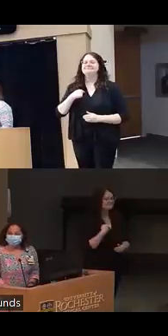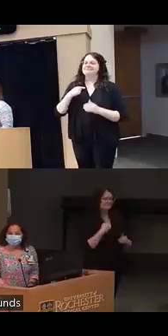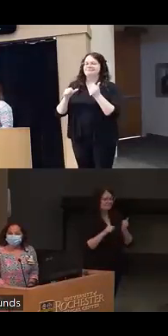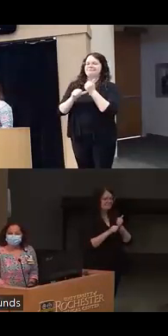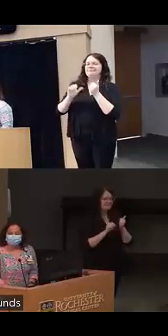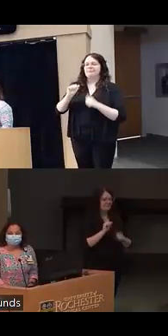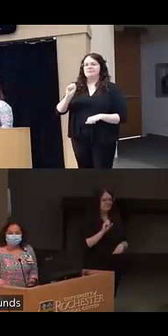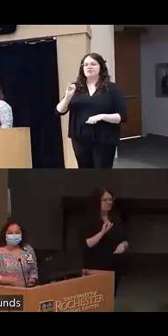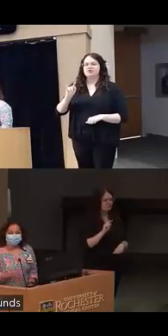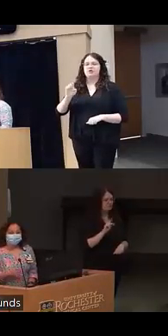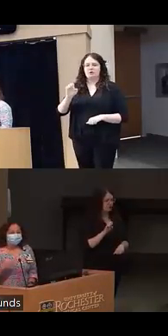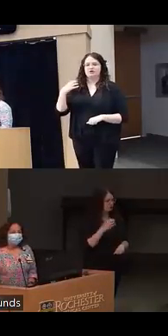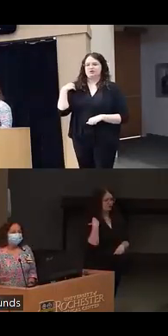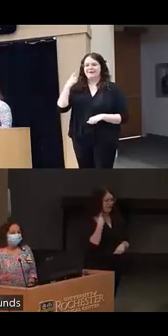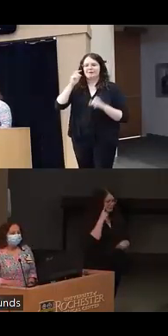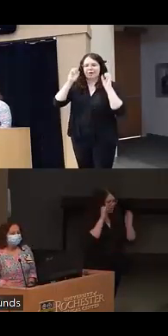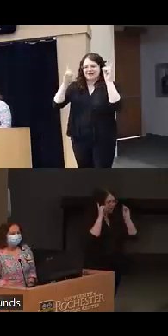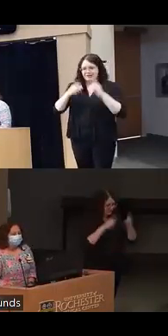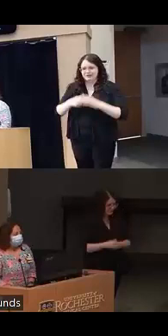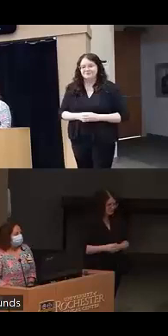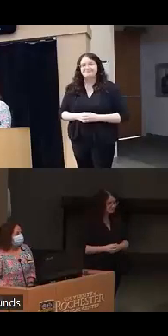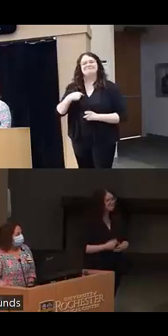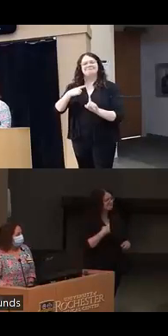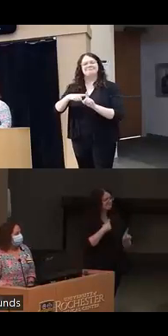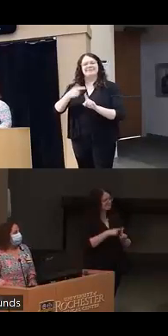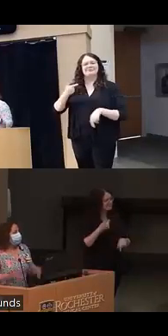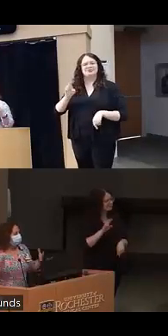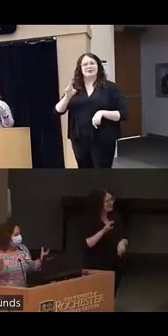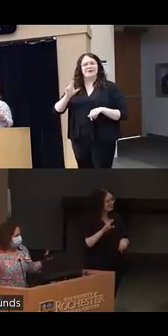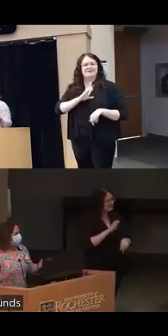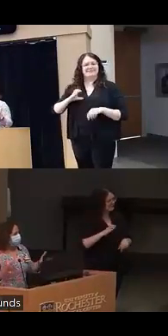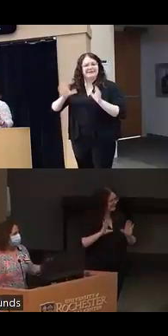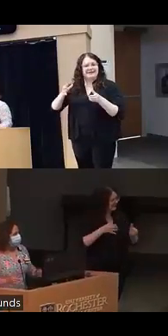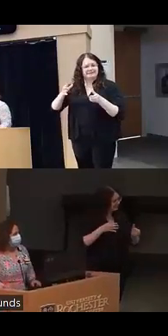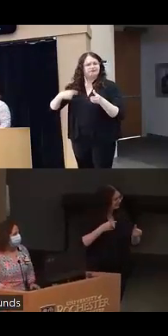chair for education and I along with a grand rounds committee uh have put together this